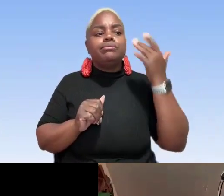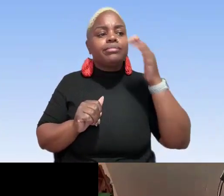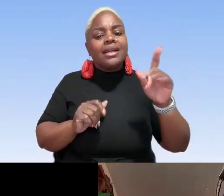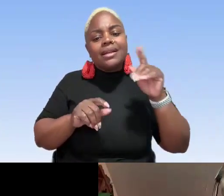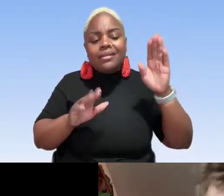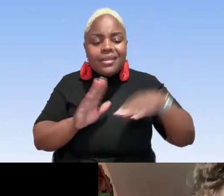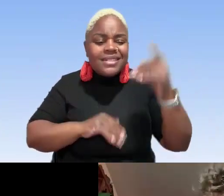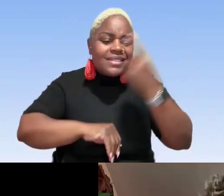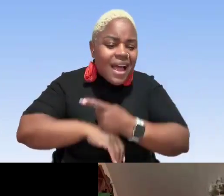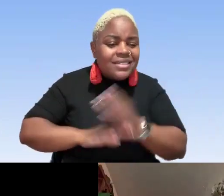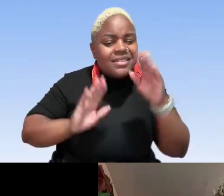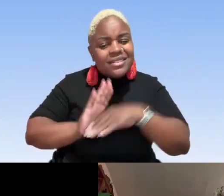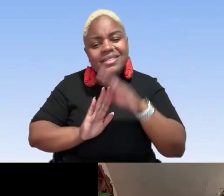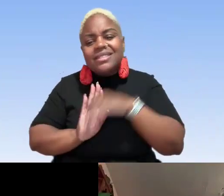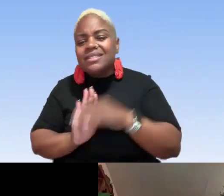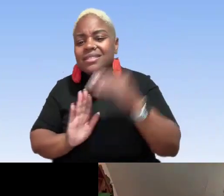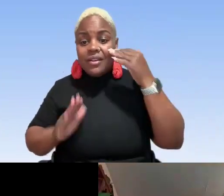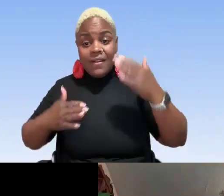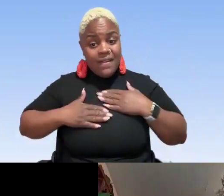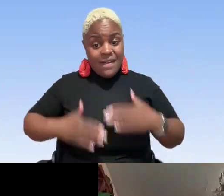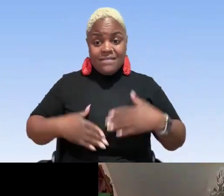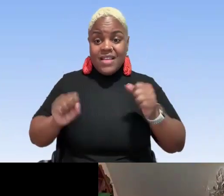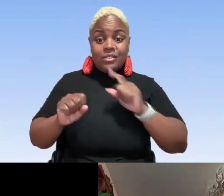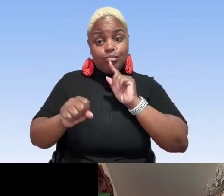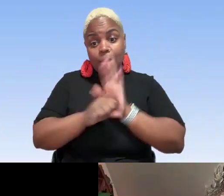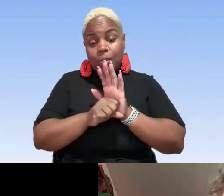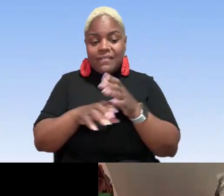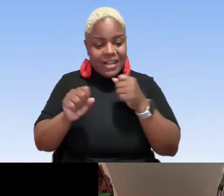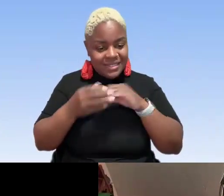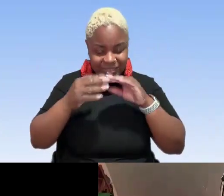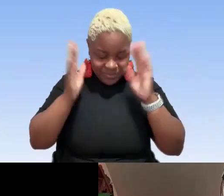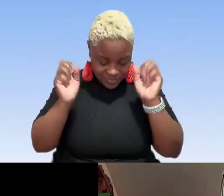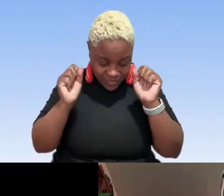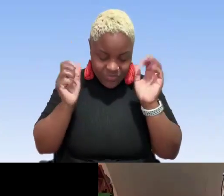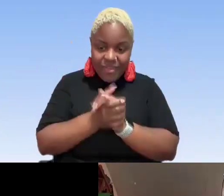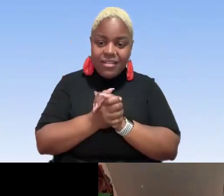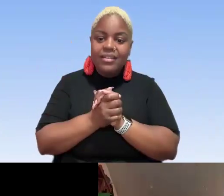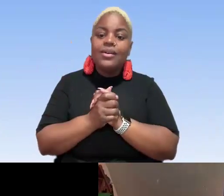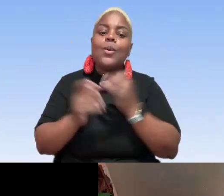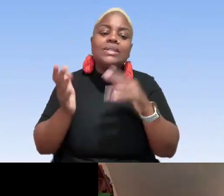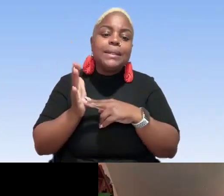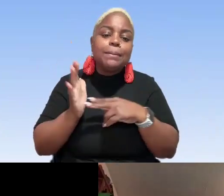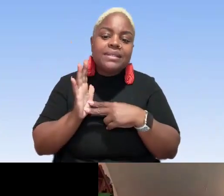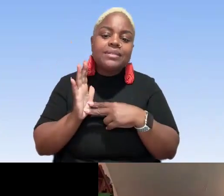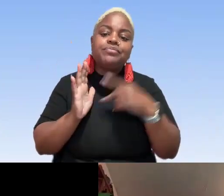really fast, Brittanie, I promise. Um, "What does it mean to understand our movements as not existing in silos?"